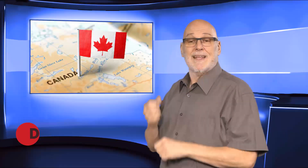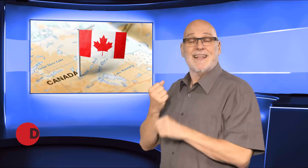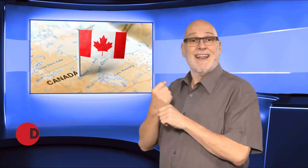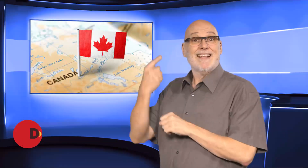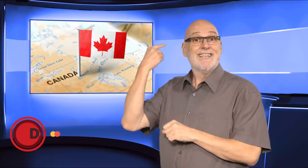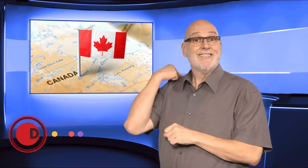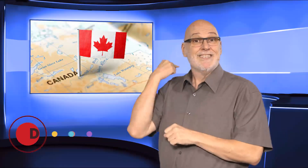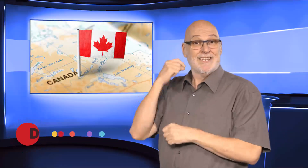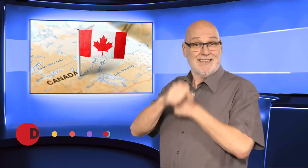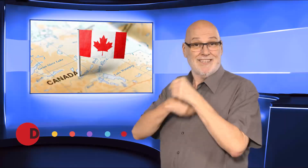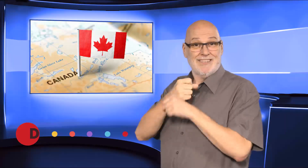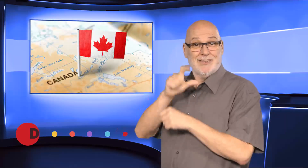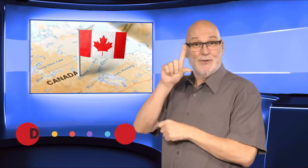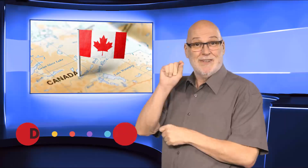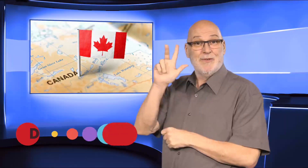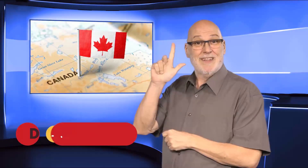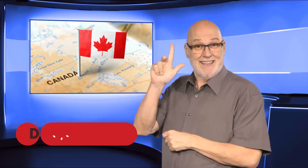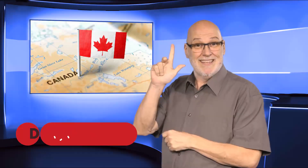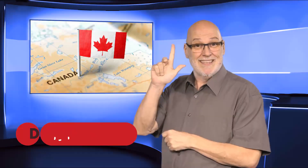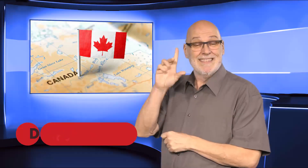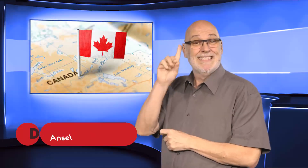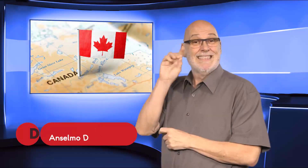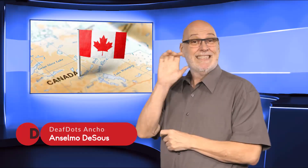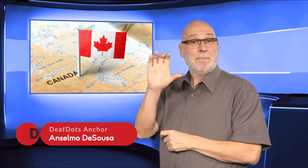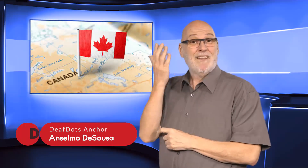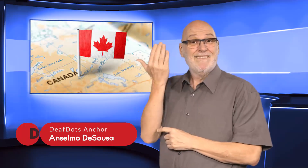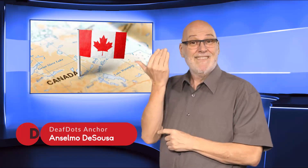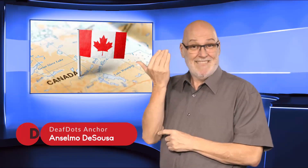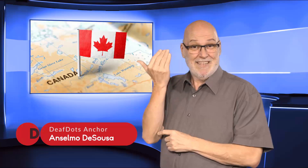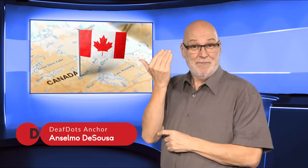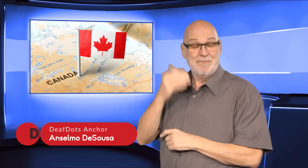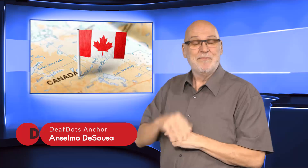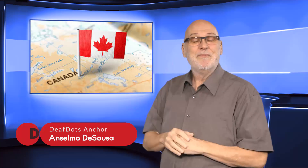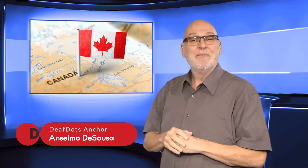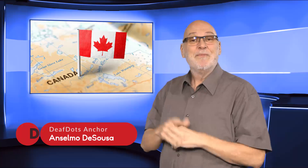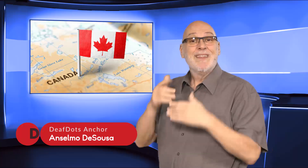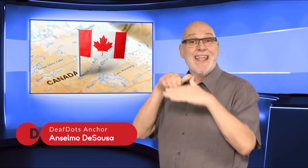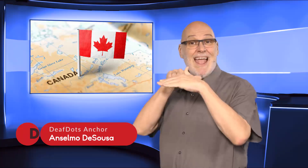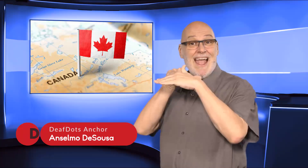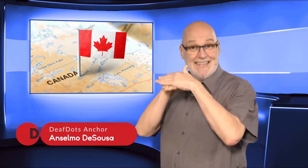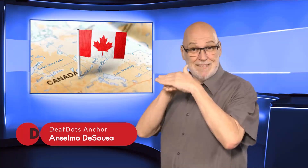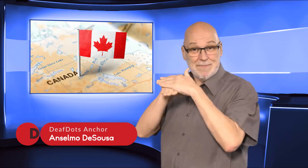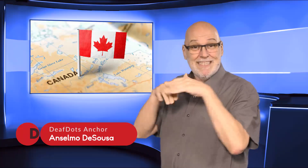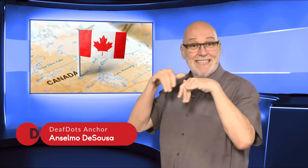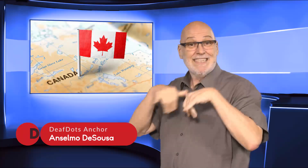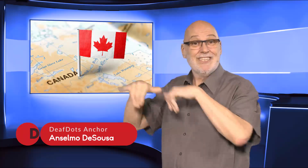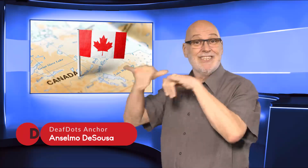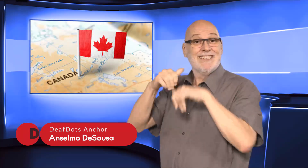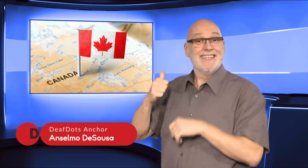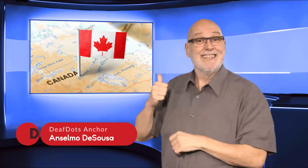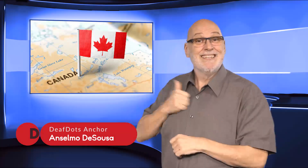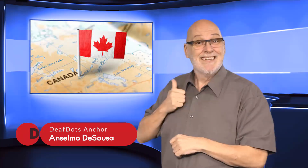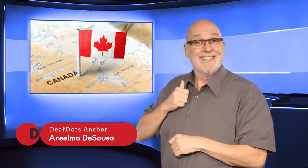[ANSELMO]: On December 15 of last year, Accessibility Standards Canada issued